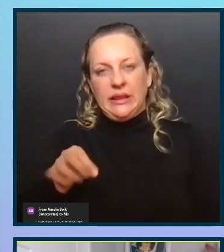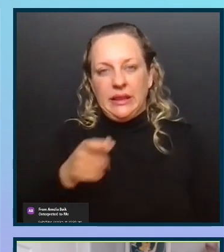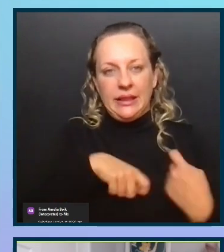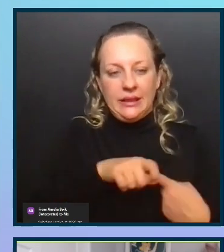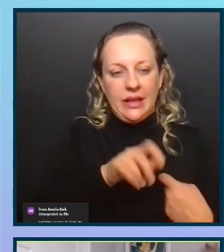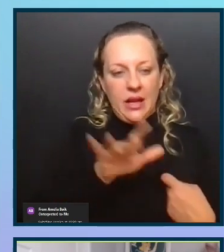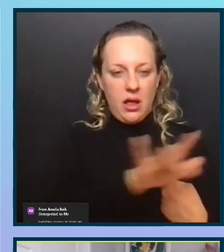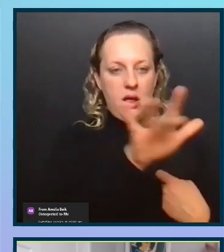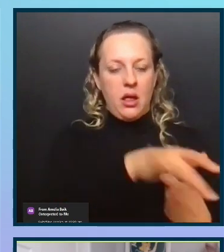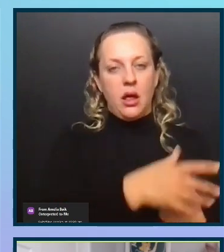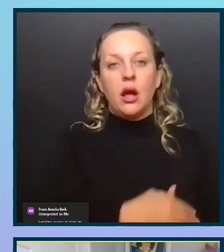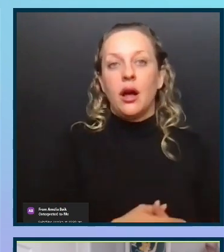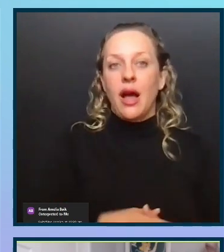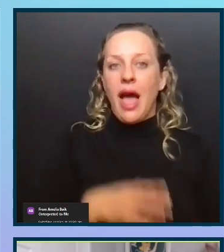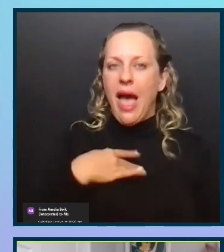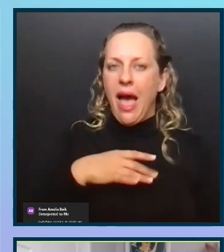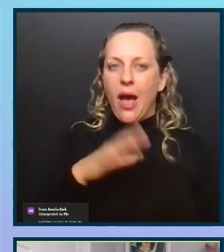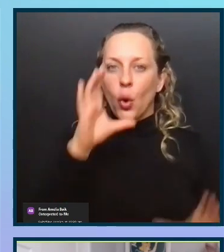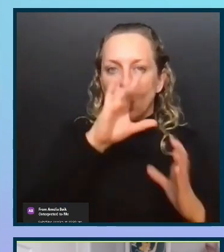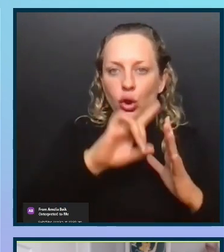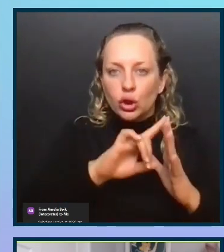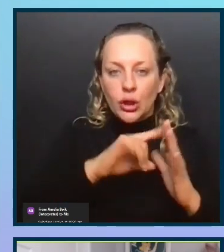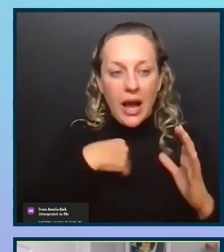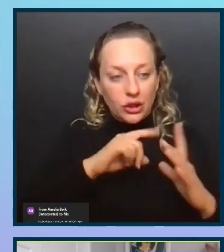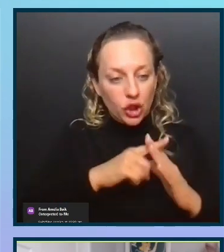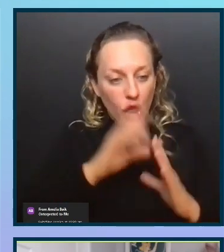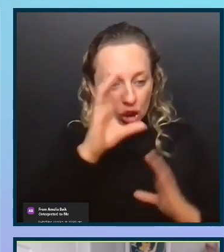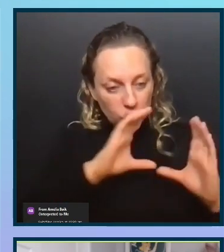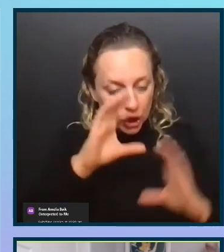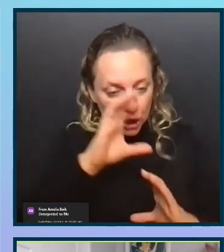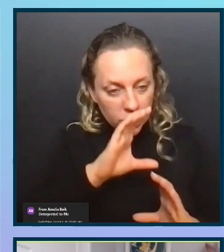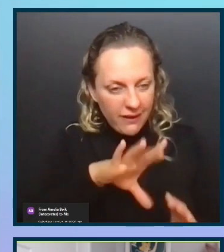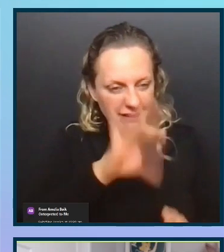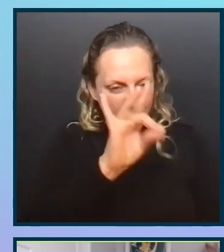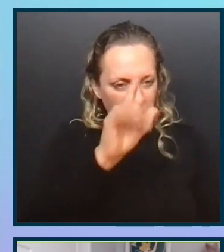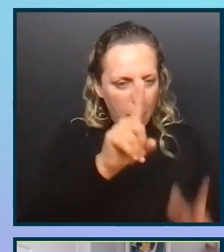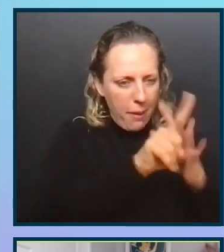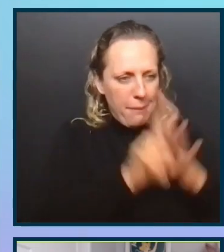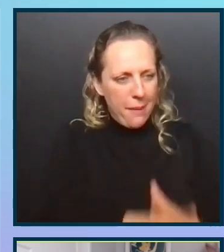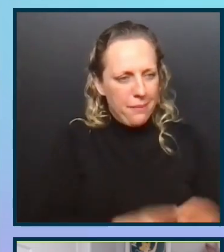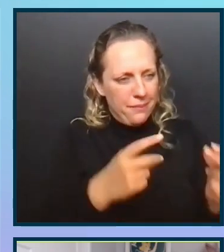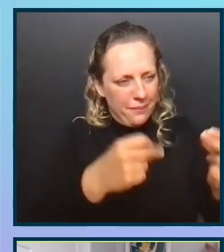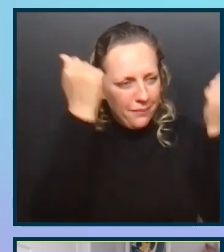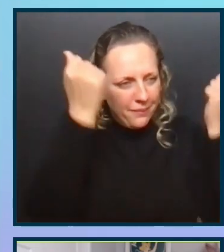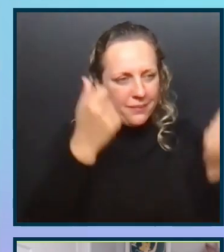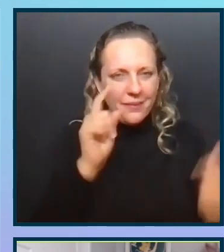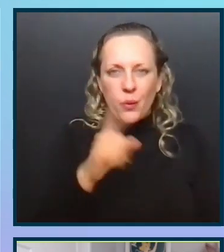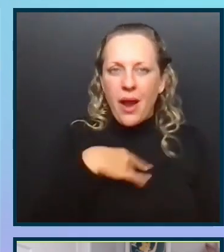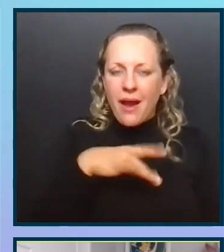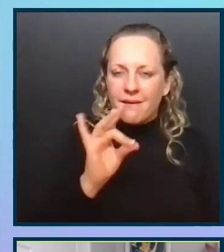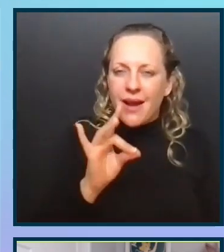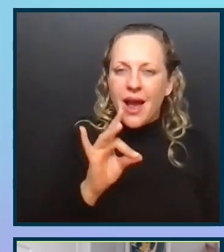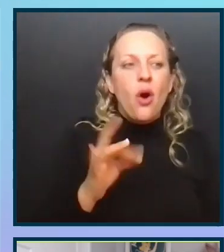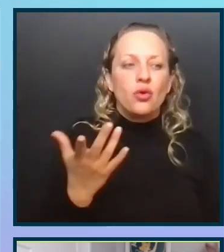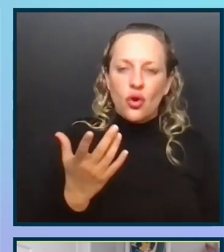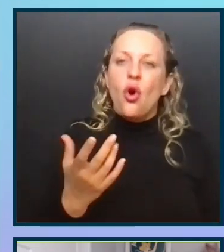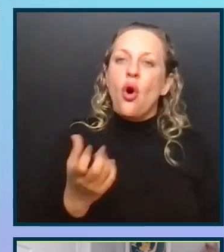And this alone can get you started to understand these types of user interactions. There's a lot of folks out there